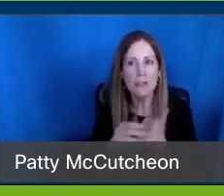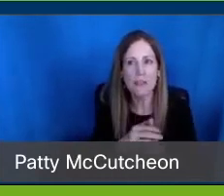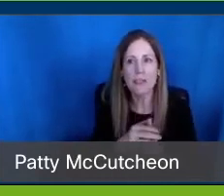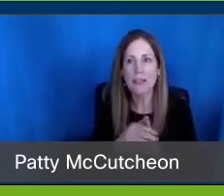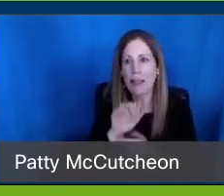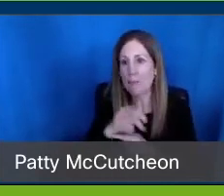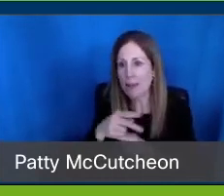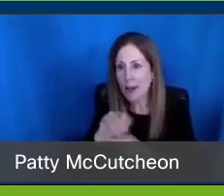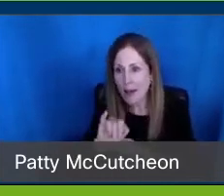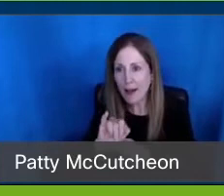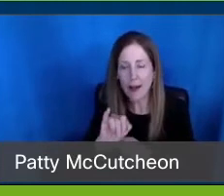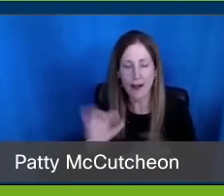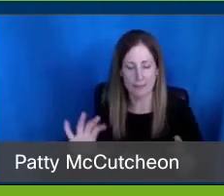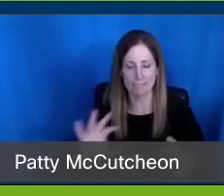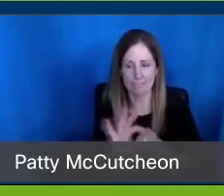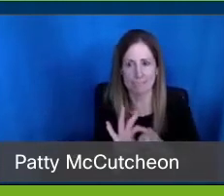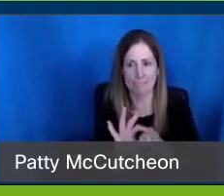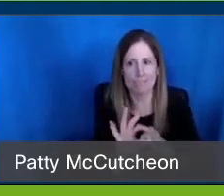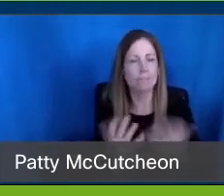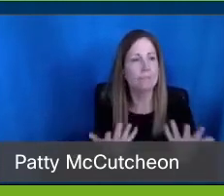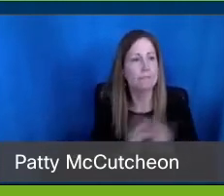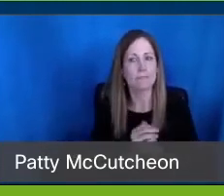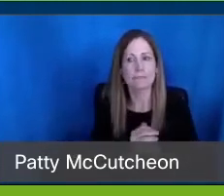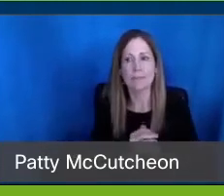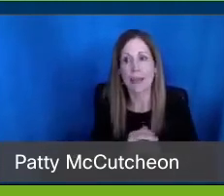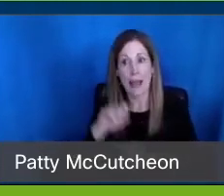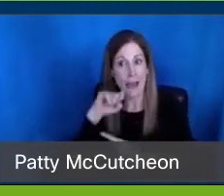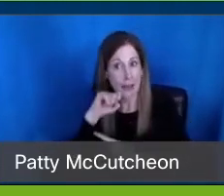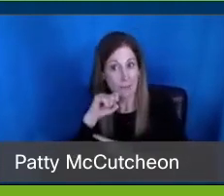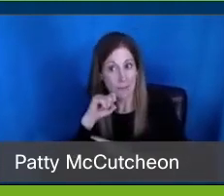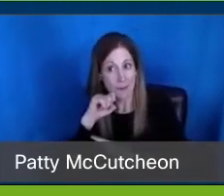that Apple and Google use.